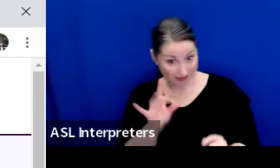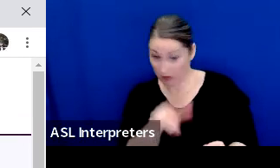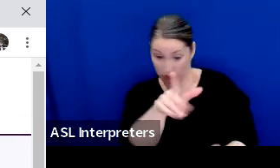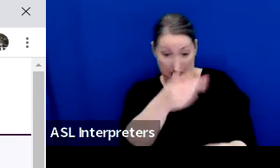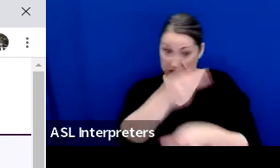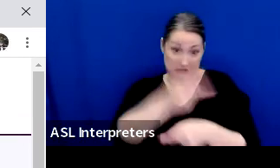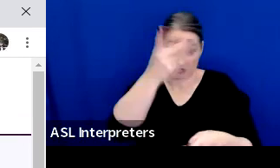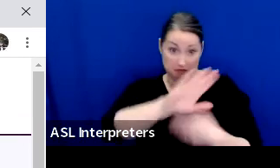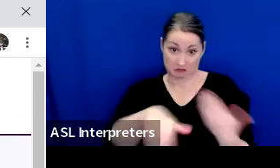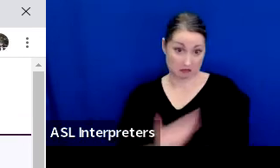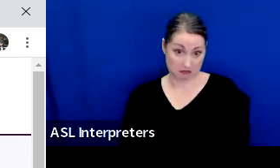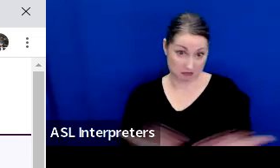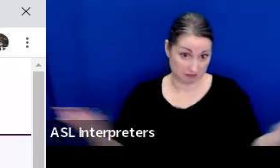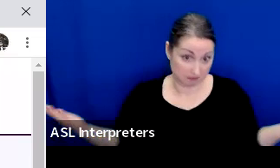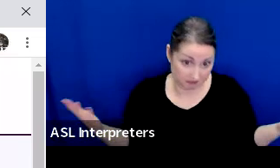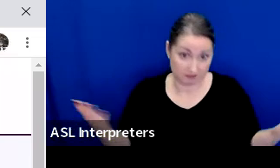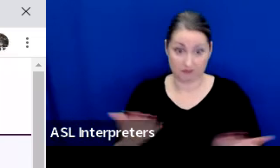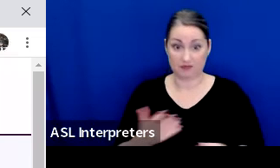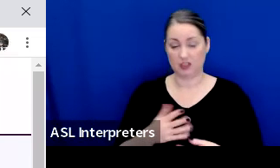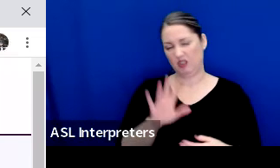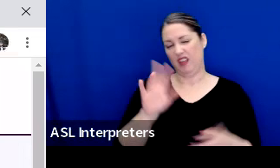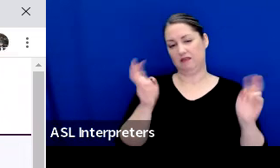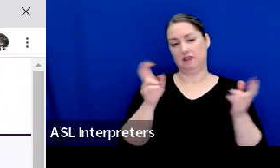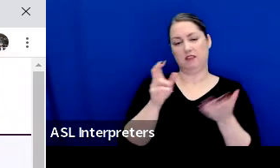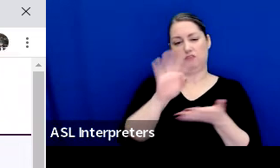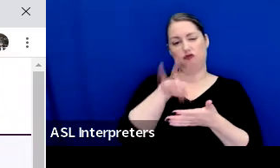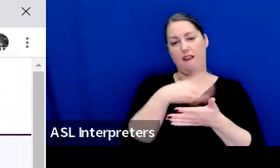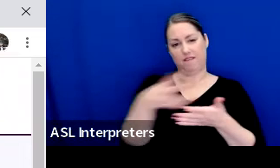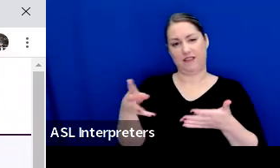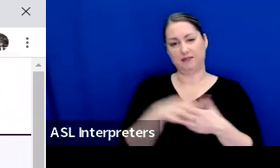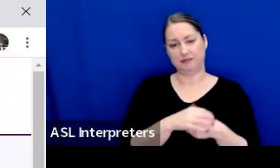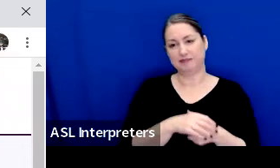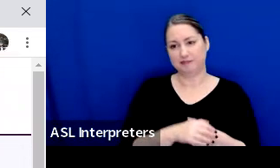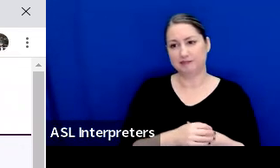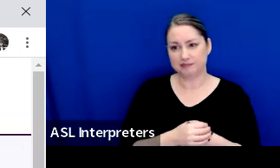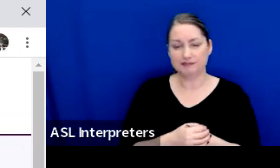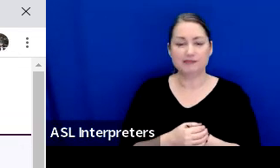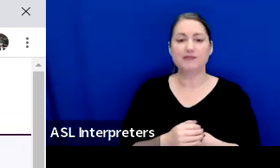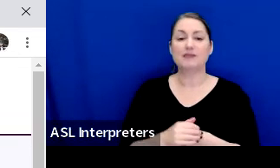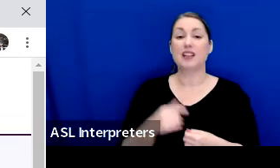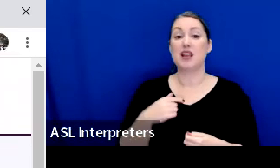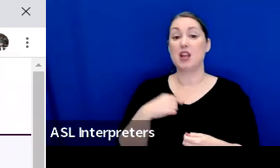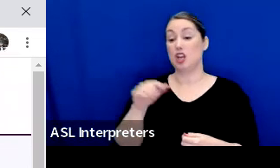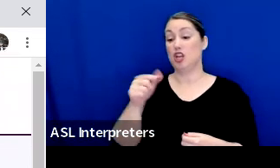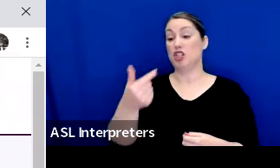So yeah, so that so that that's a graphing type of thing. I have not done much with the DOJ, but I know you can be done,